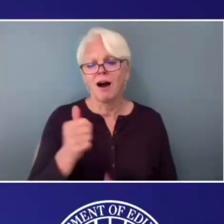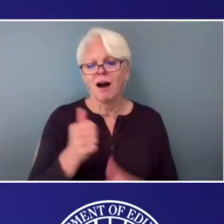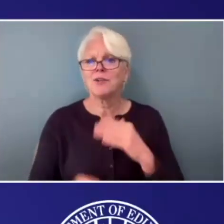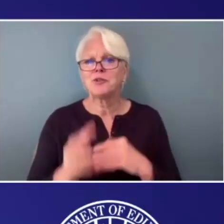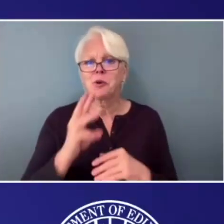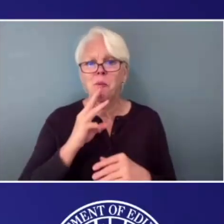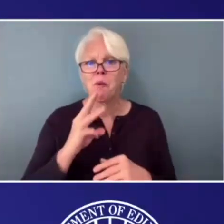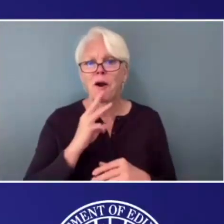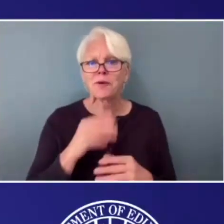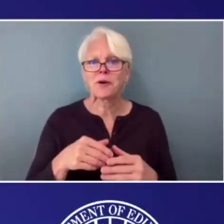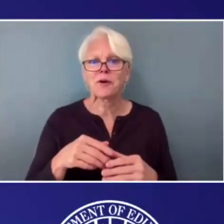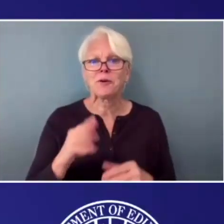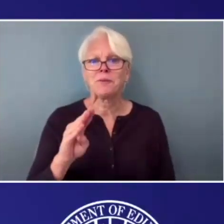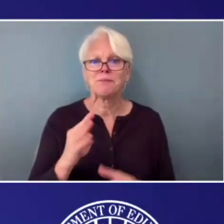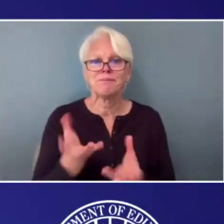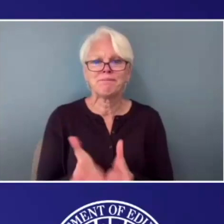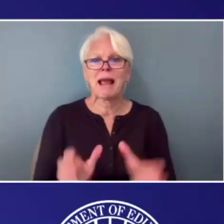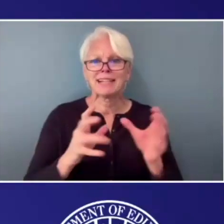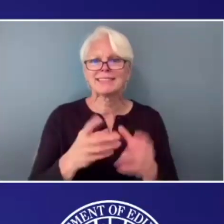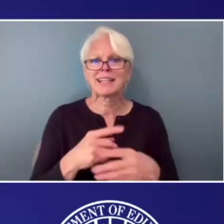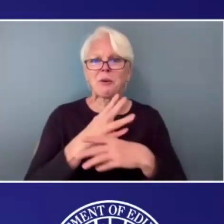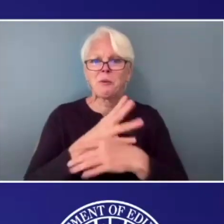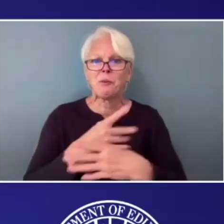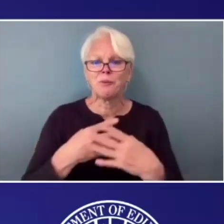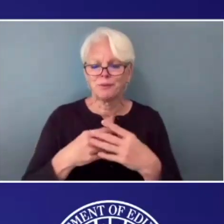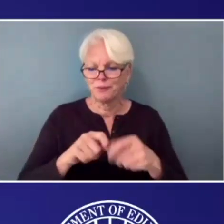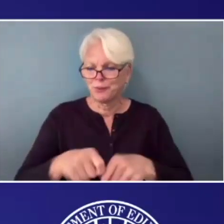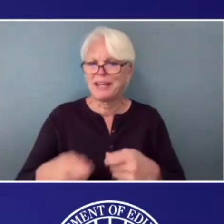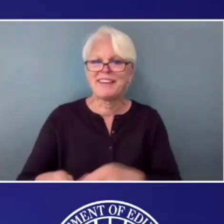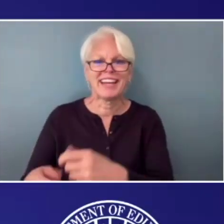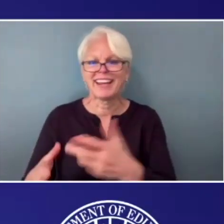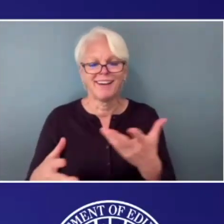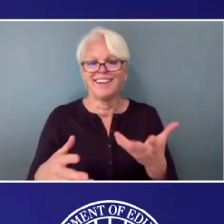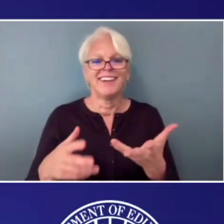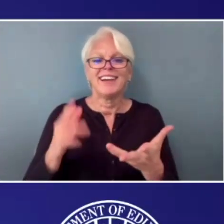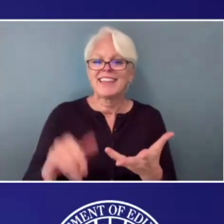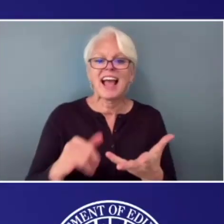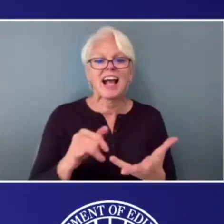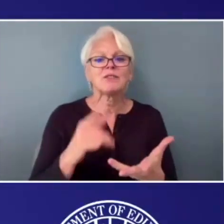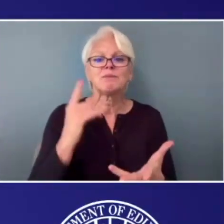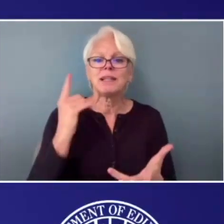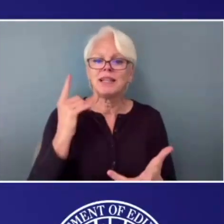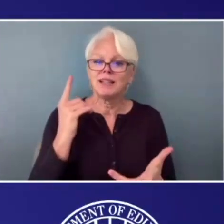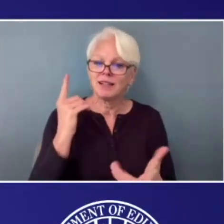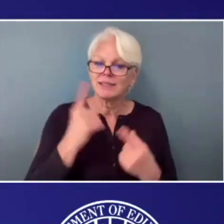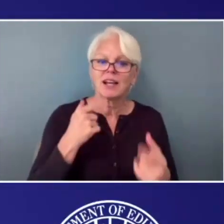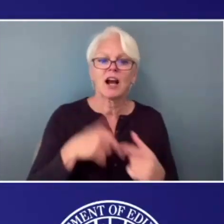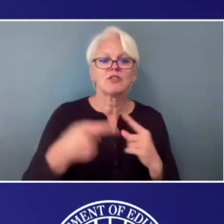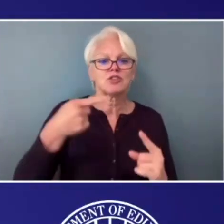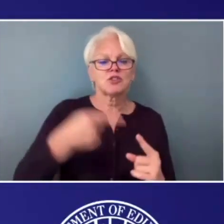certain loan limits because they would not be included in it, and students are applying for it right now.